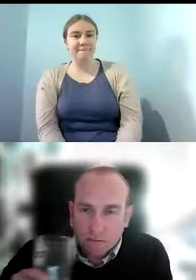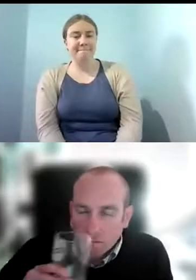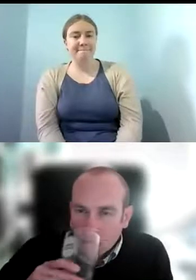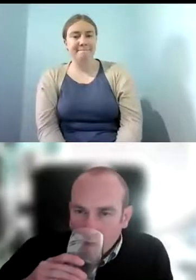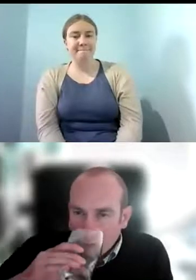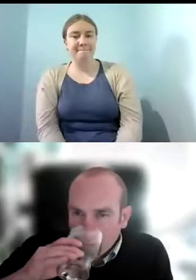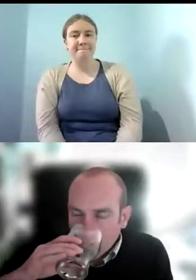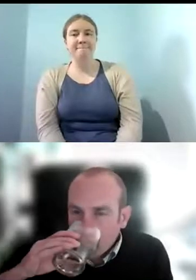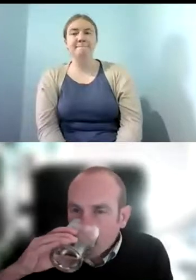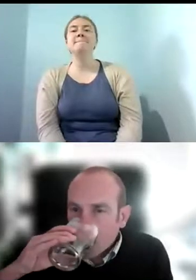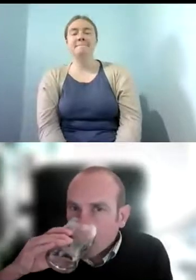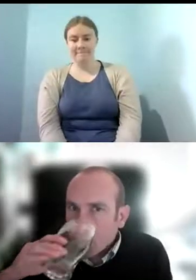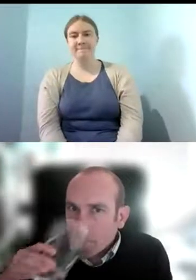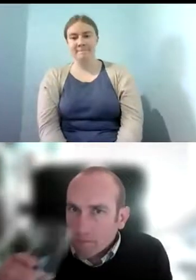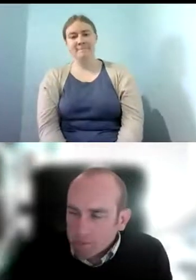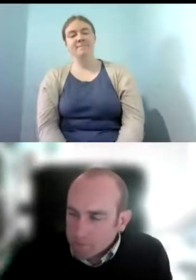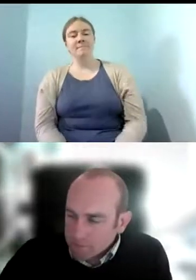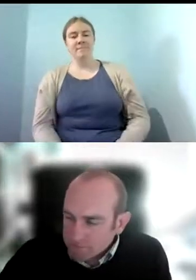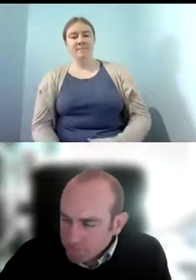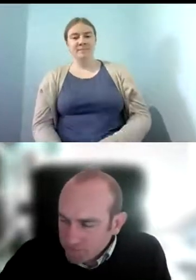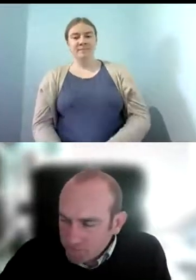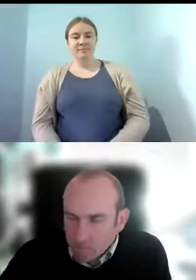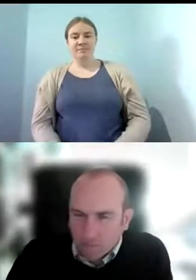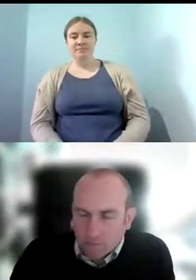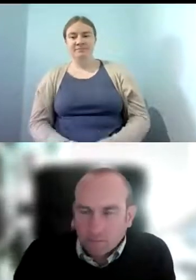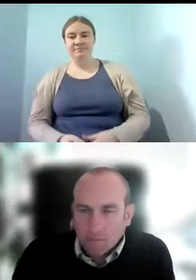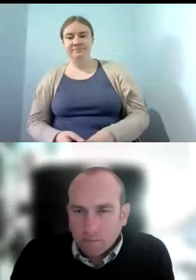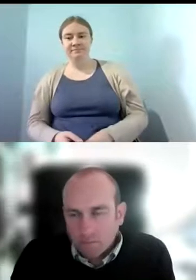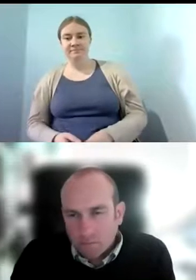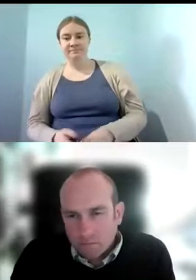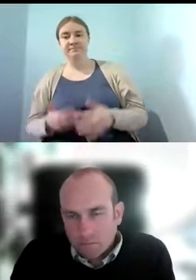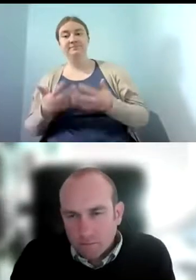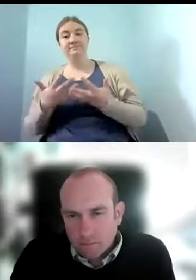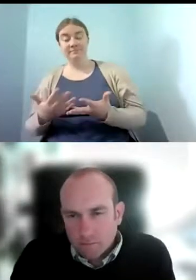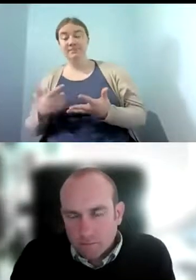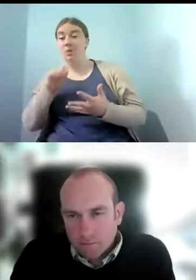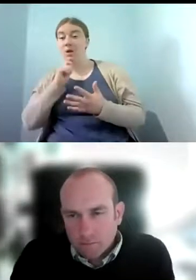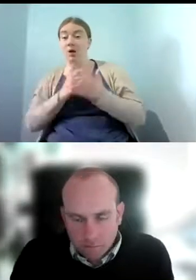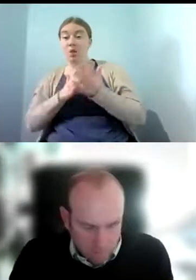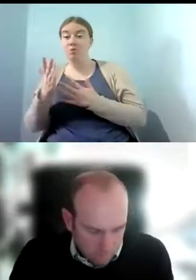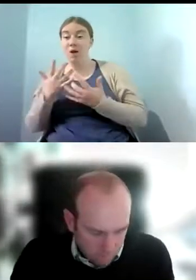i'm just gonna go through some of the questions that i typed a little answer to um just to check